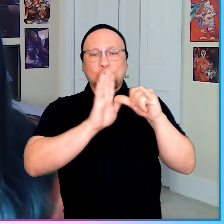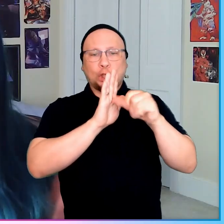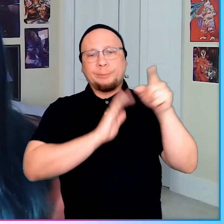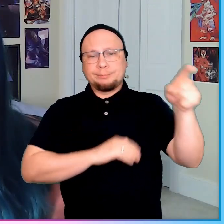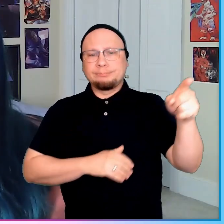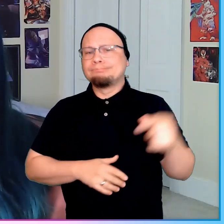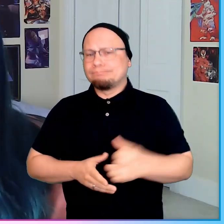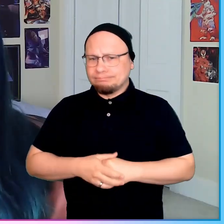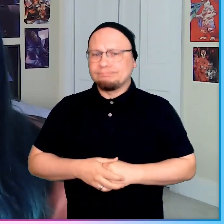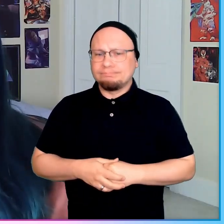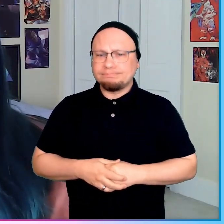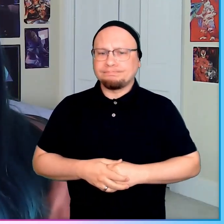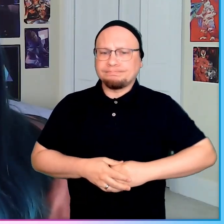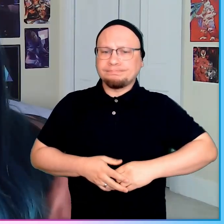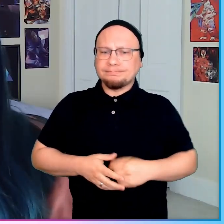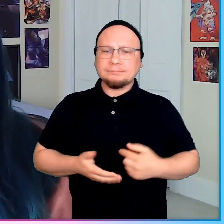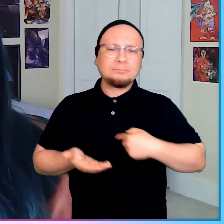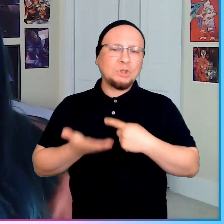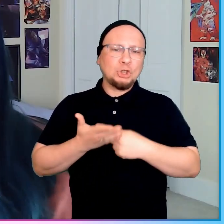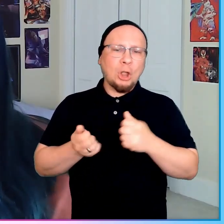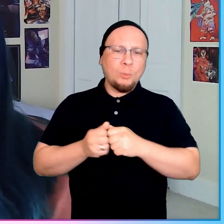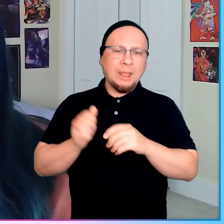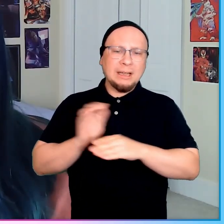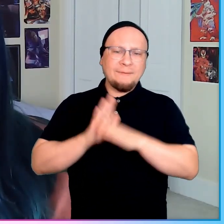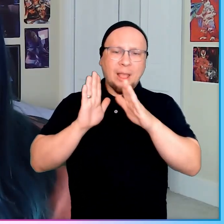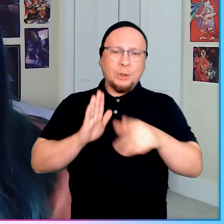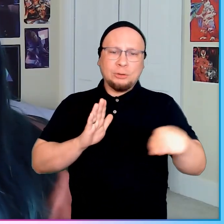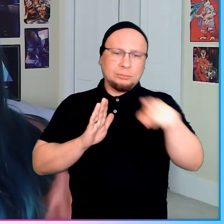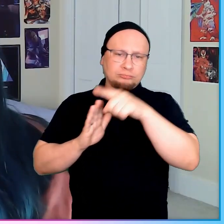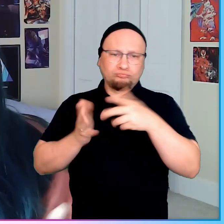Talking with other developers who are working on features to make their games